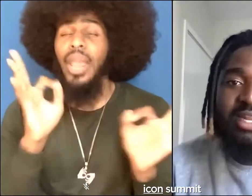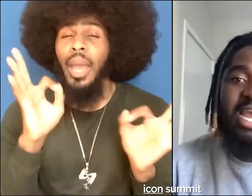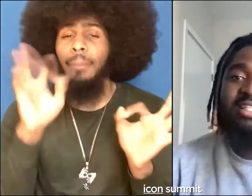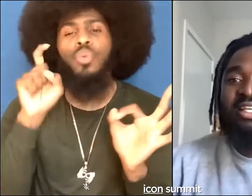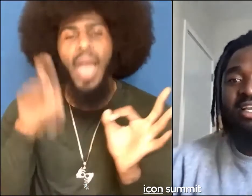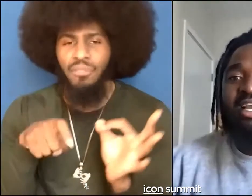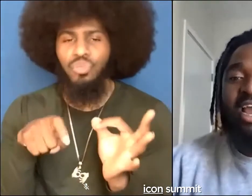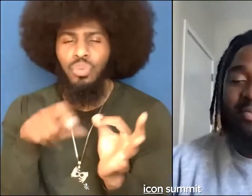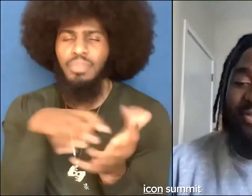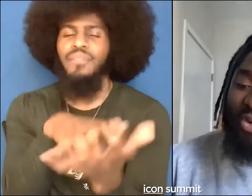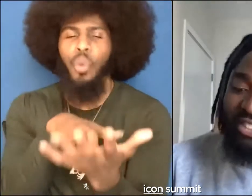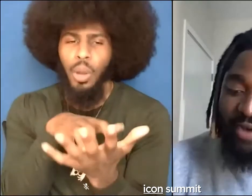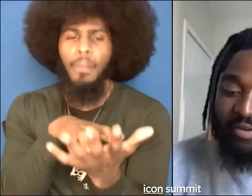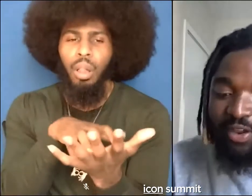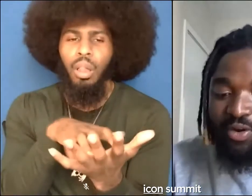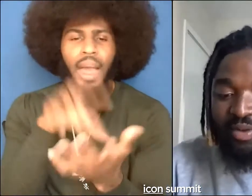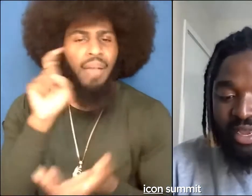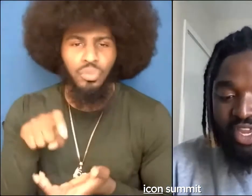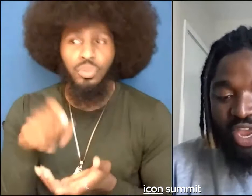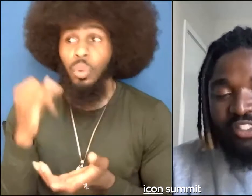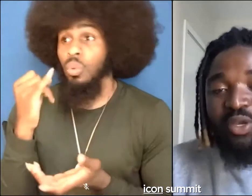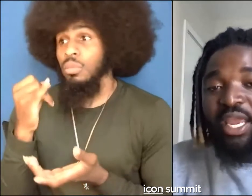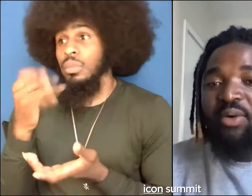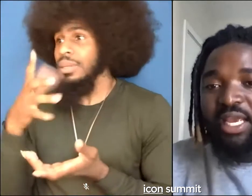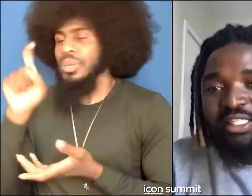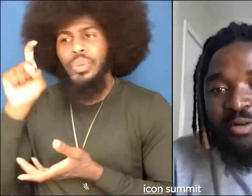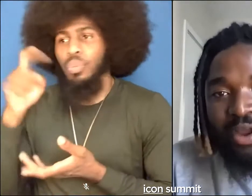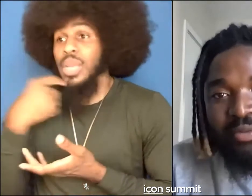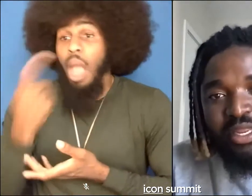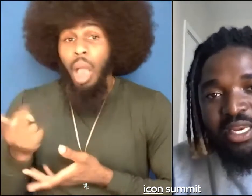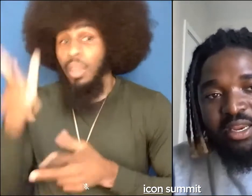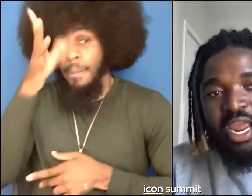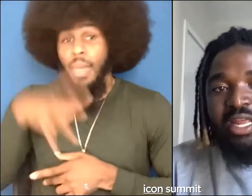That guys, if you want to find freedom, you have to be okay with the idea of vulnerability